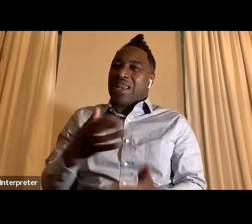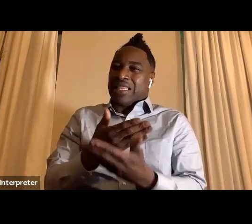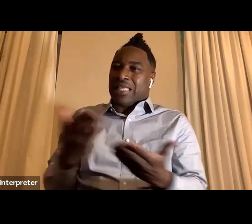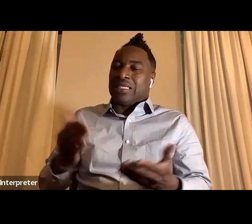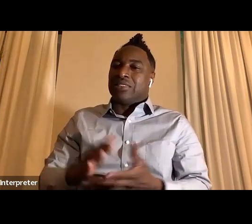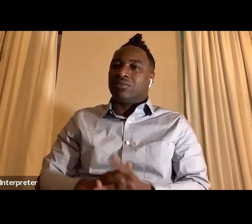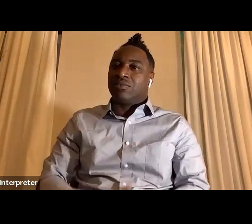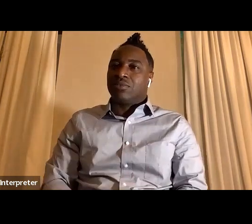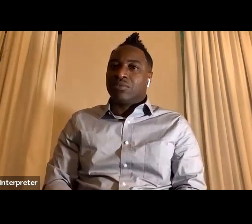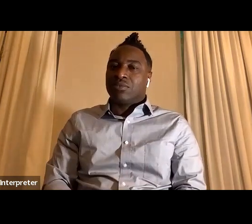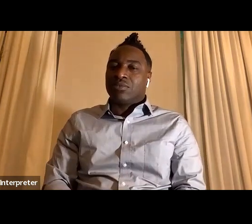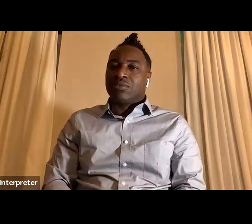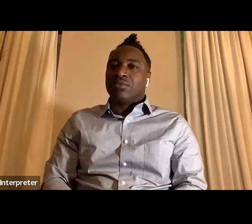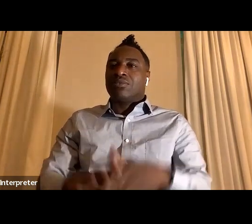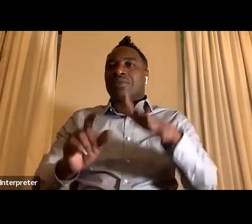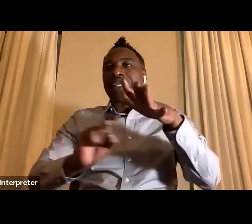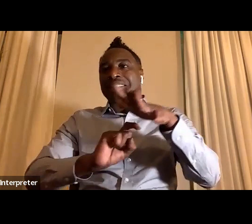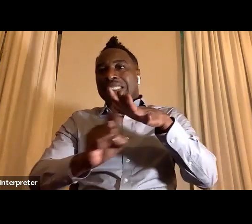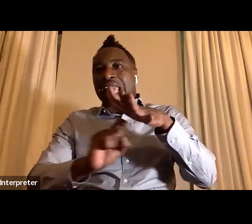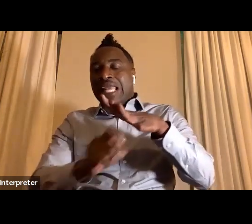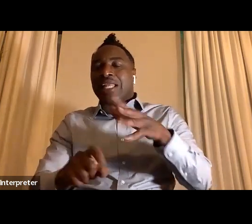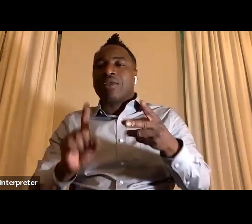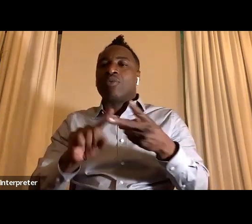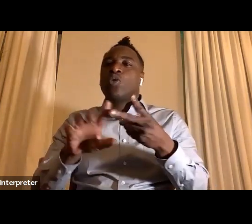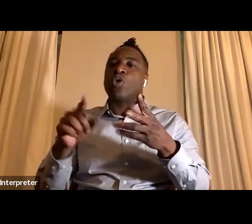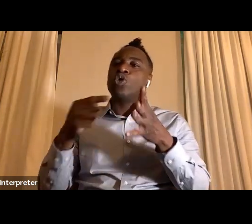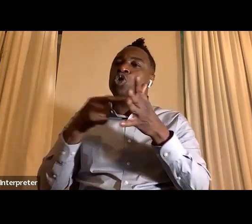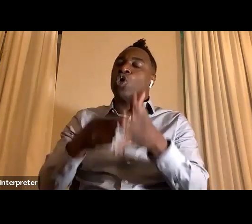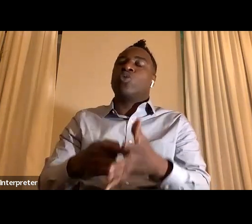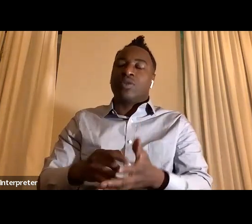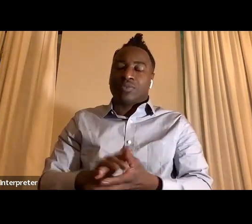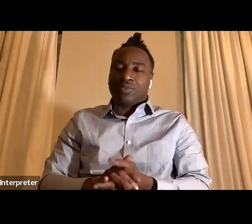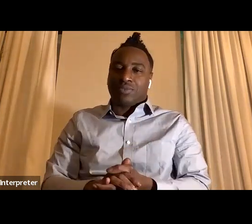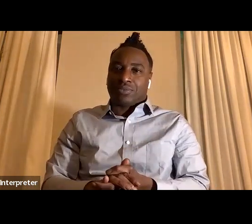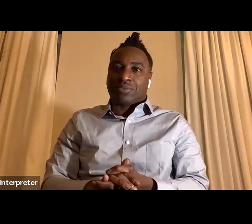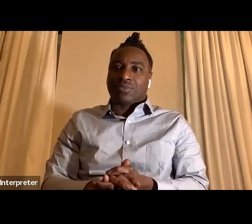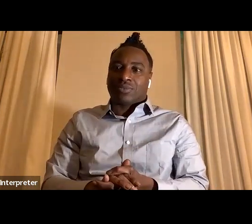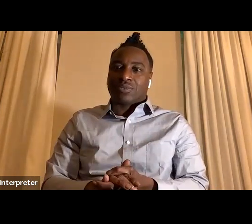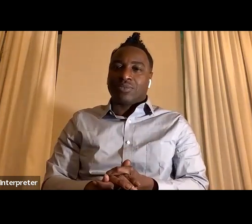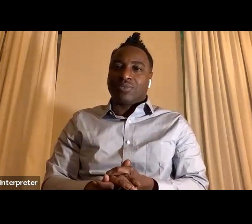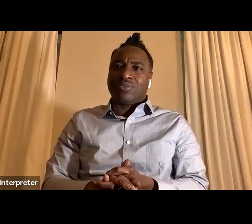scan them or show them as is, cause I really likes painting.